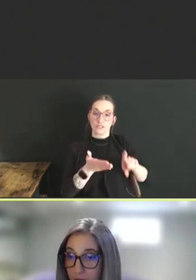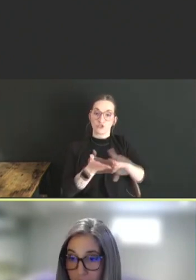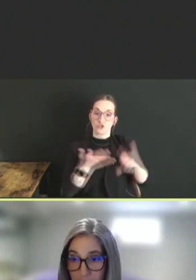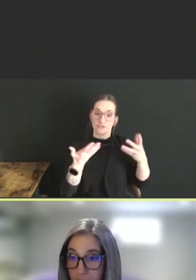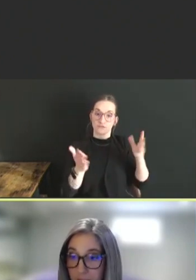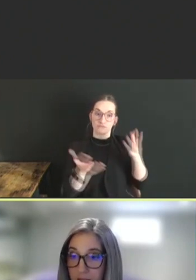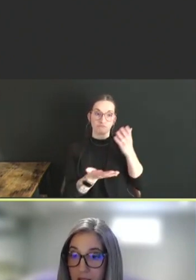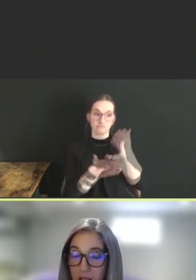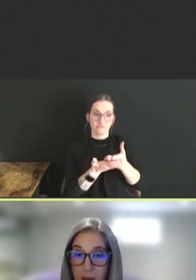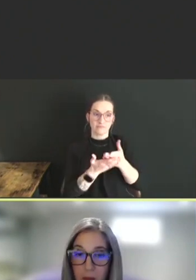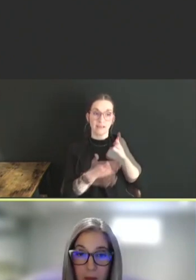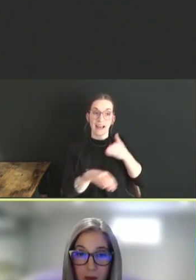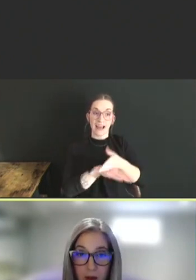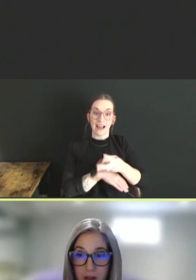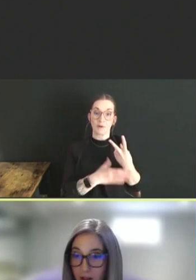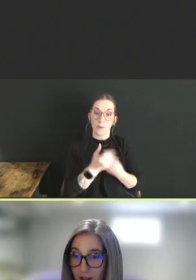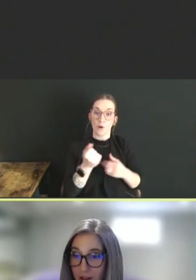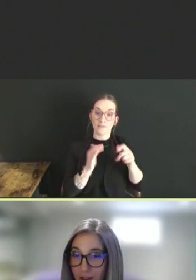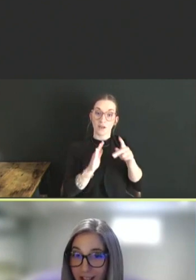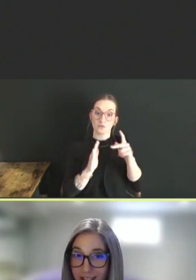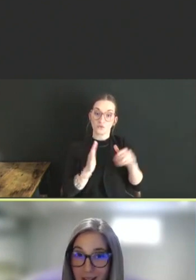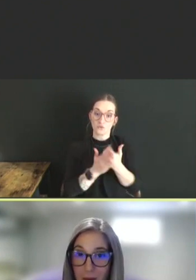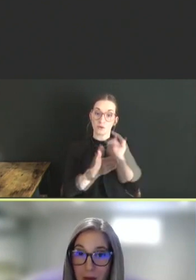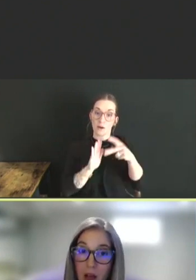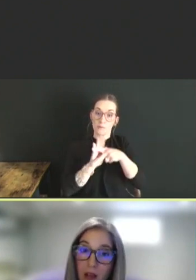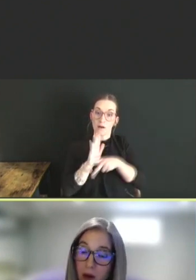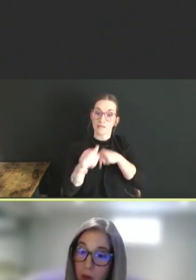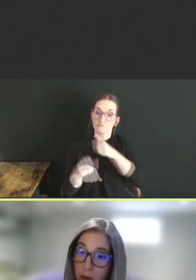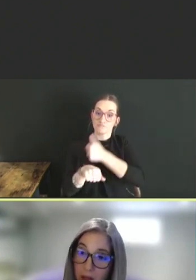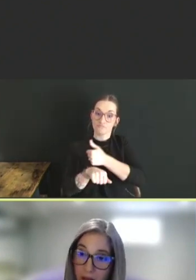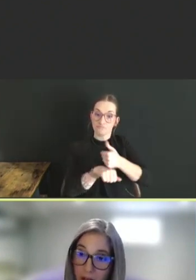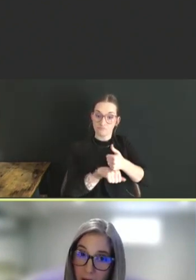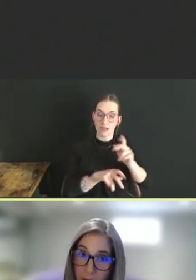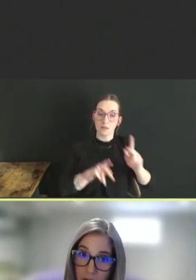fully implemented, and people are starting to utilize them, that we will have an opportunity